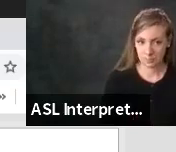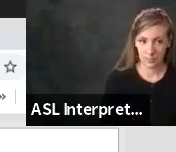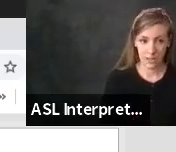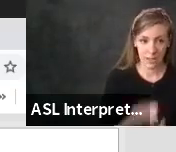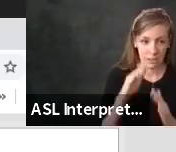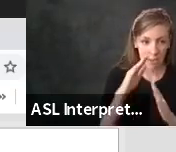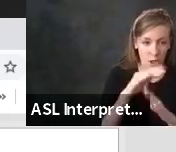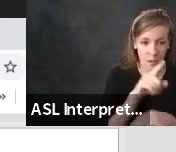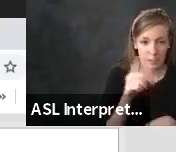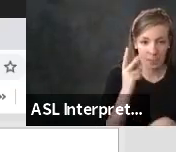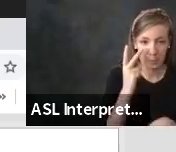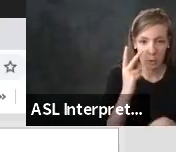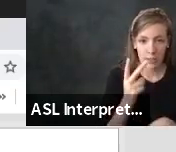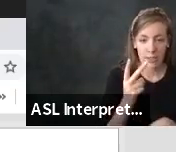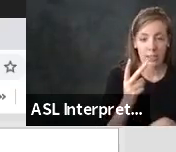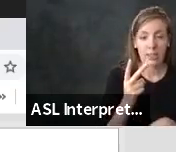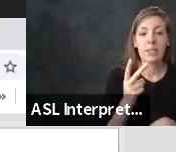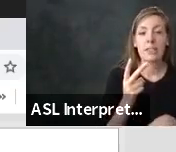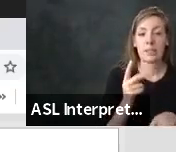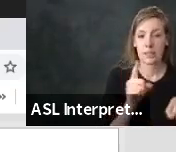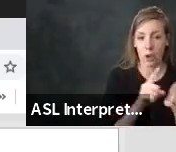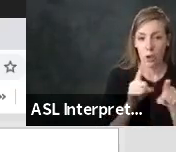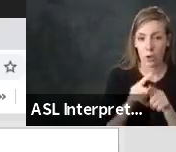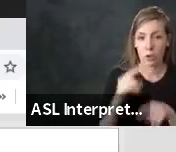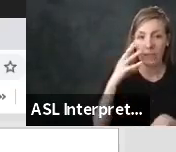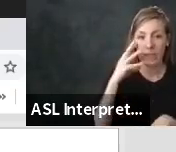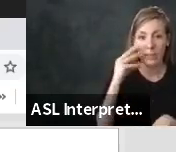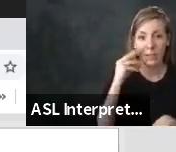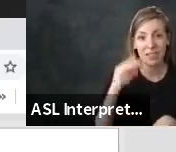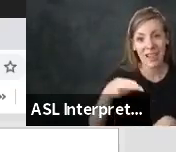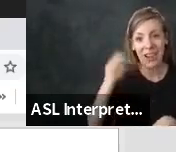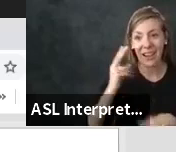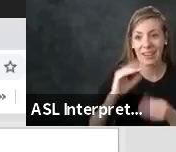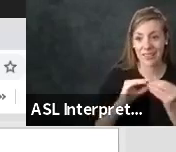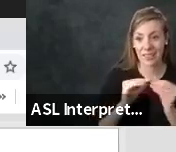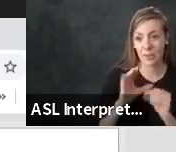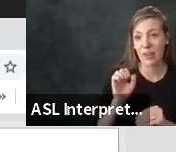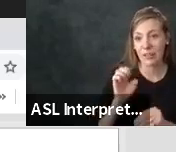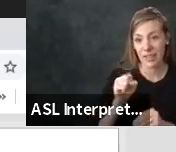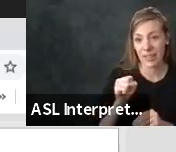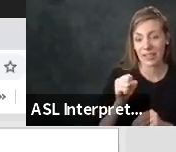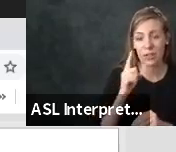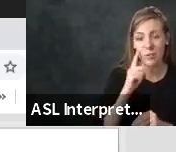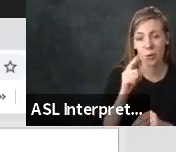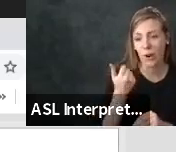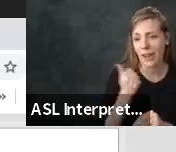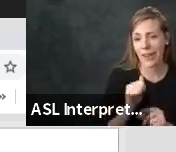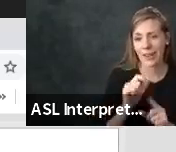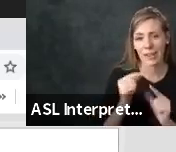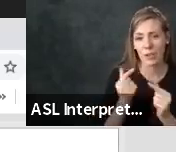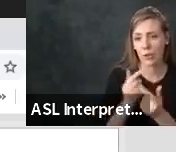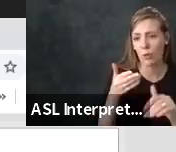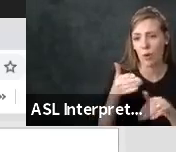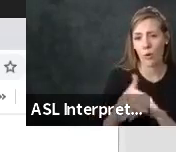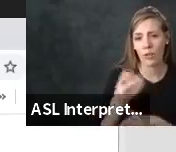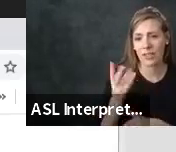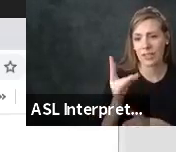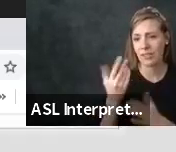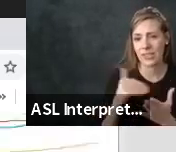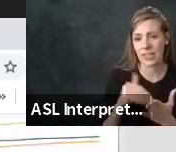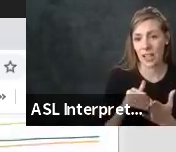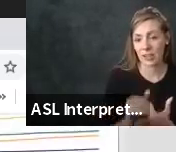group also experience the highest number of cases have any group with over 17,000.